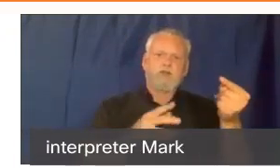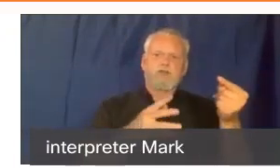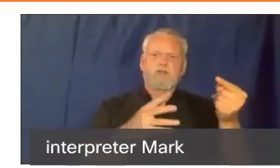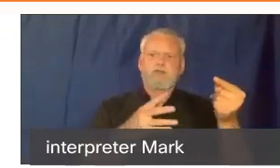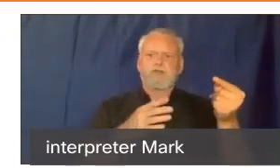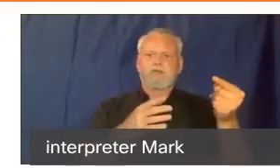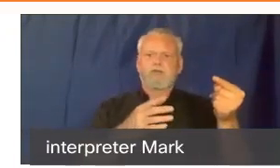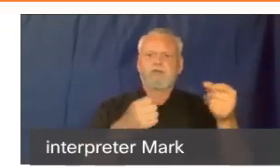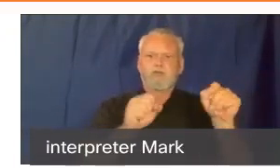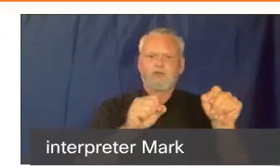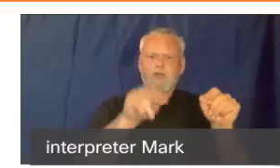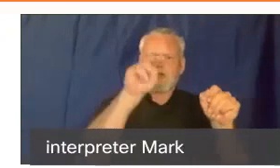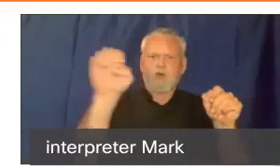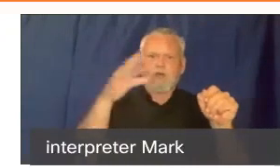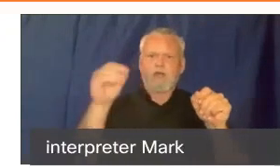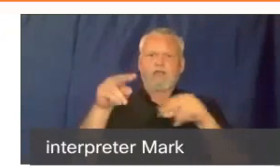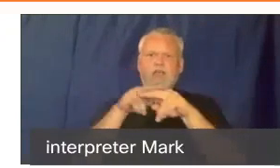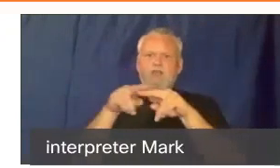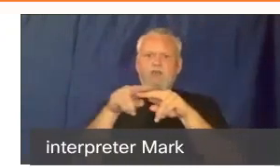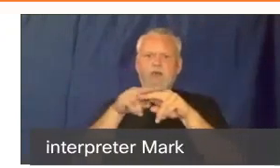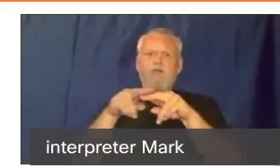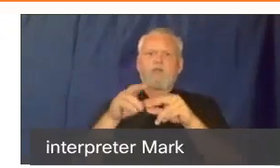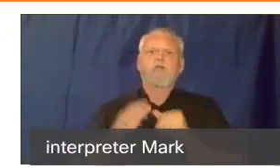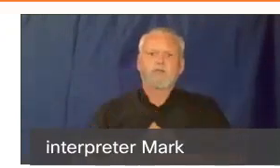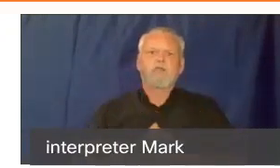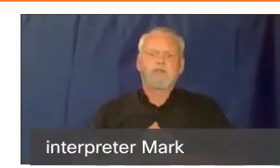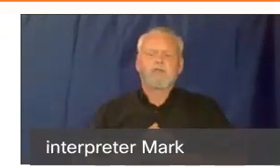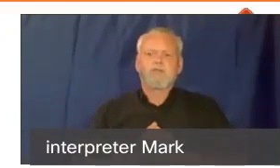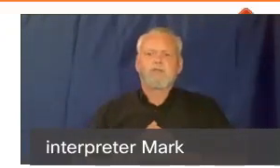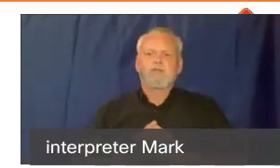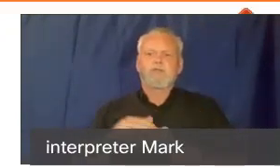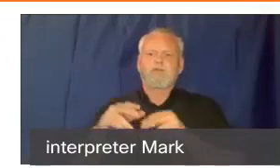1st street, northeast, and the railroad tracks on on property that we talked about earlier.